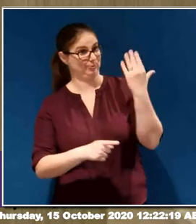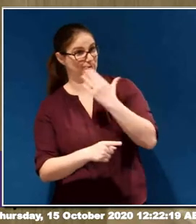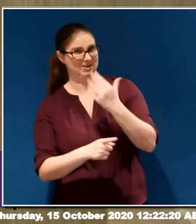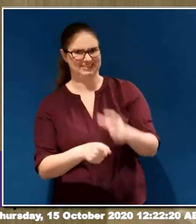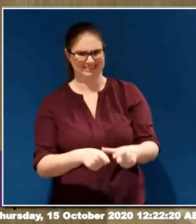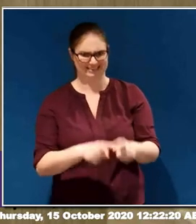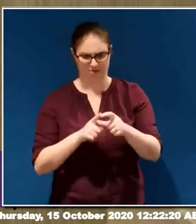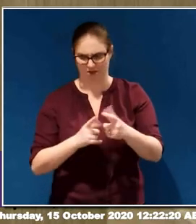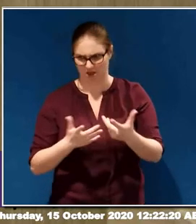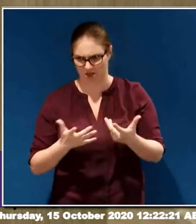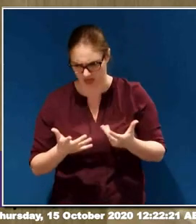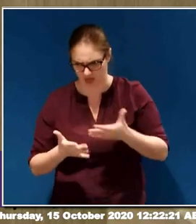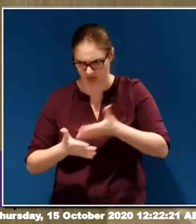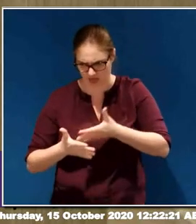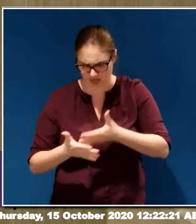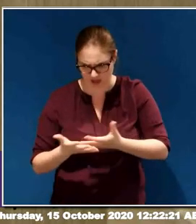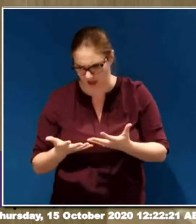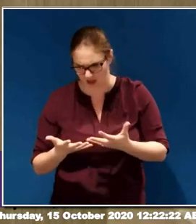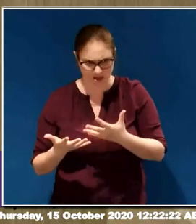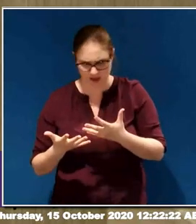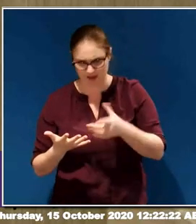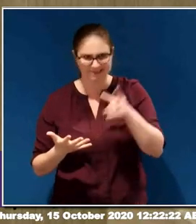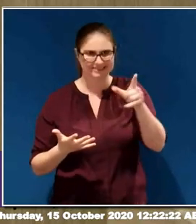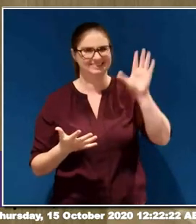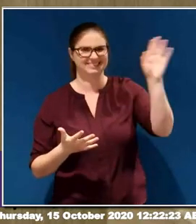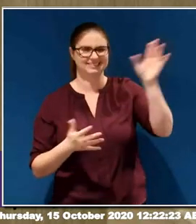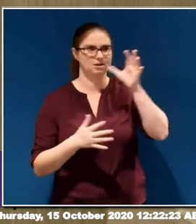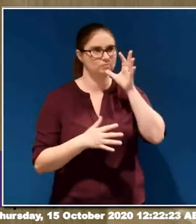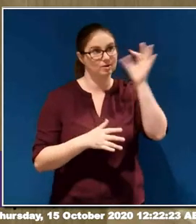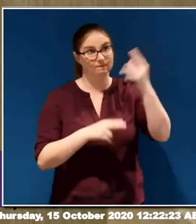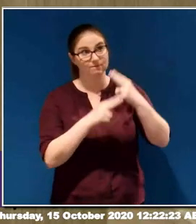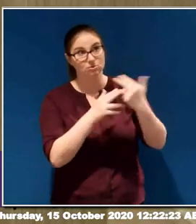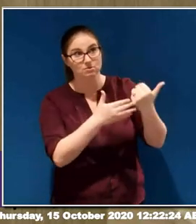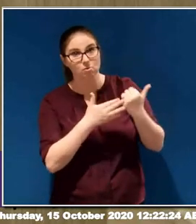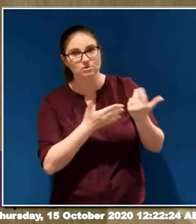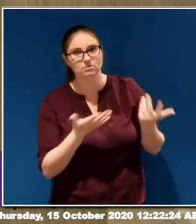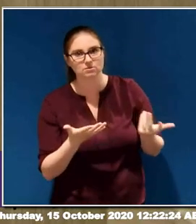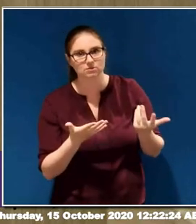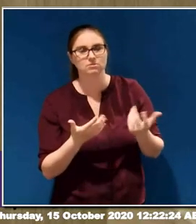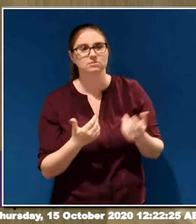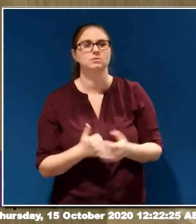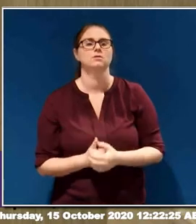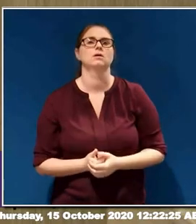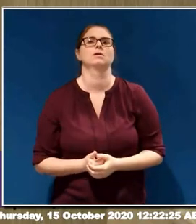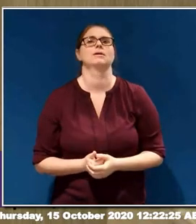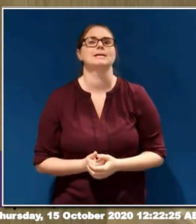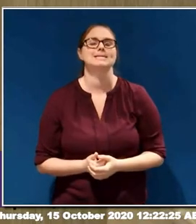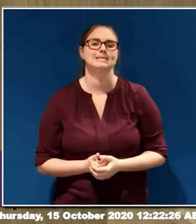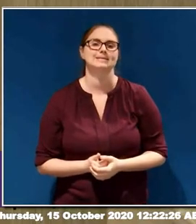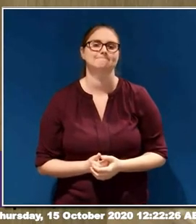It may be disengagement, it may be that the child